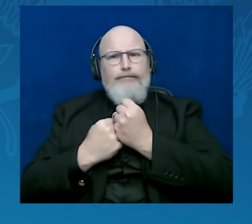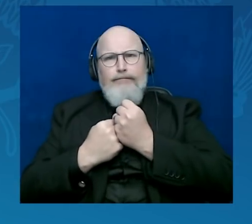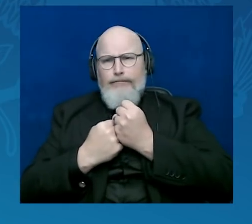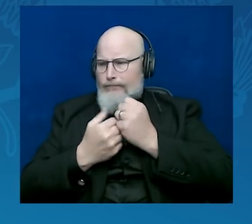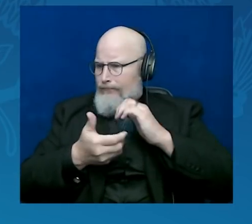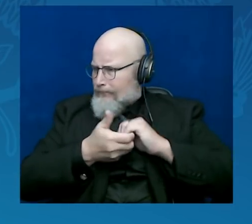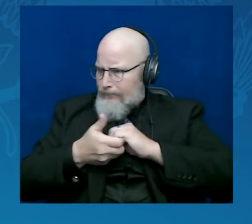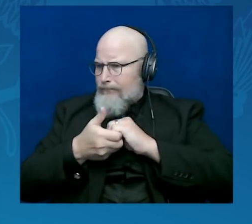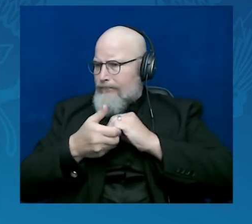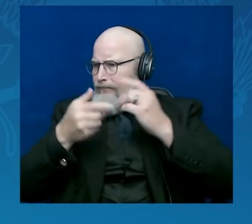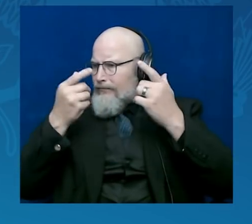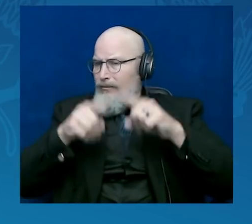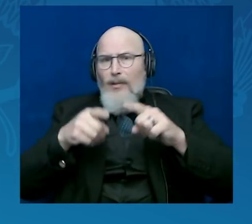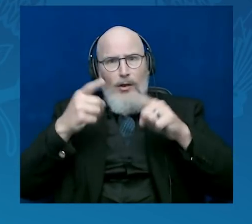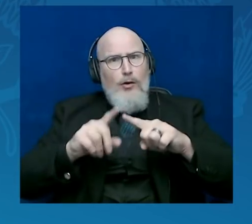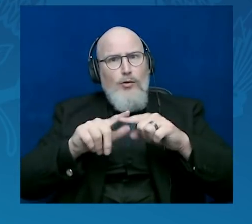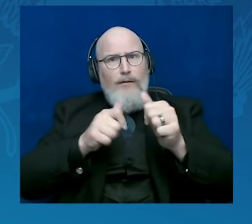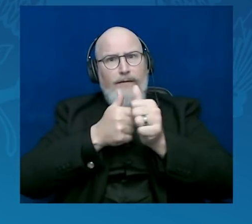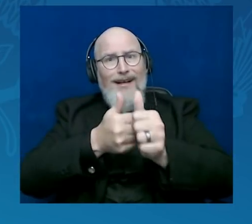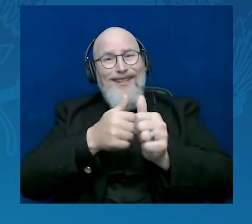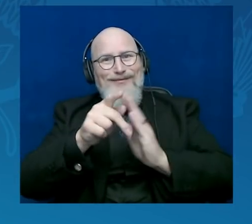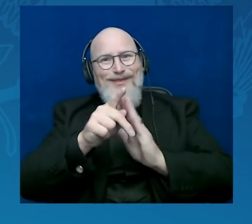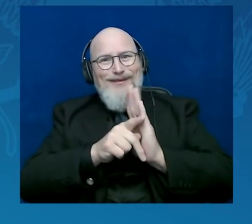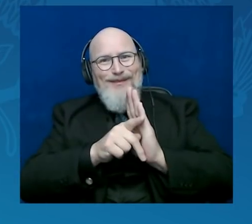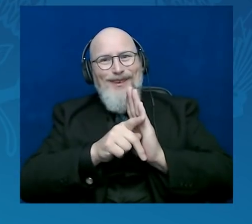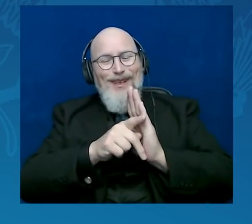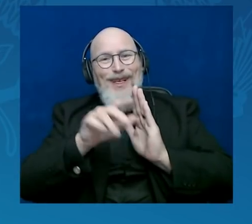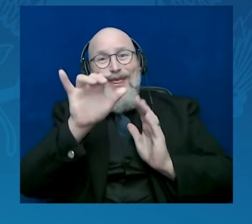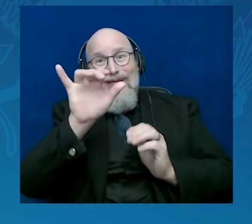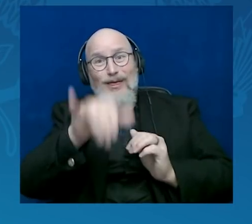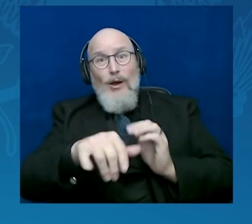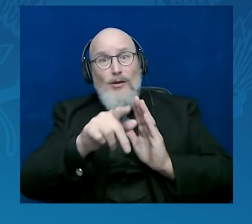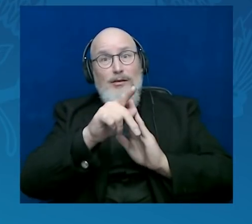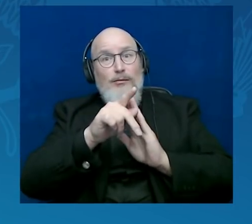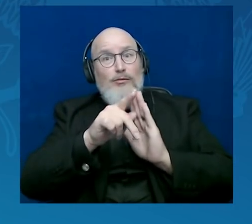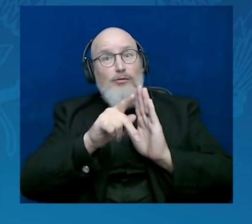These principles have brought us peace and security.